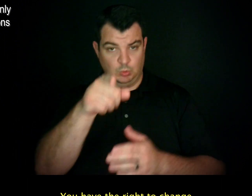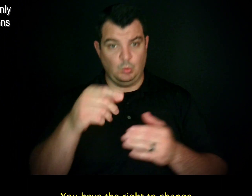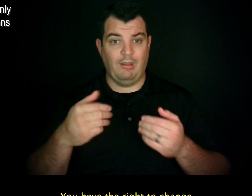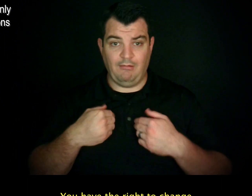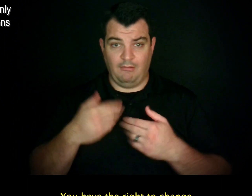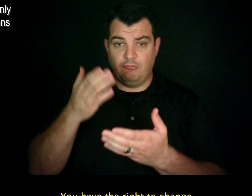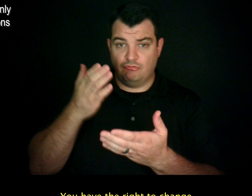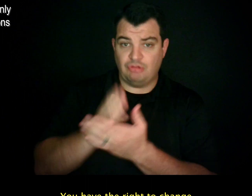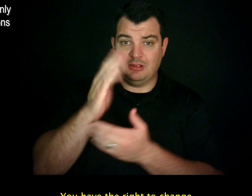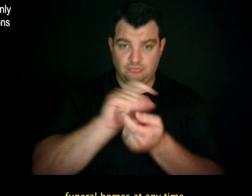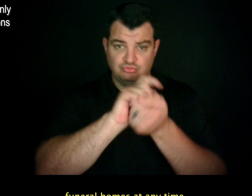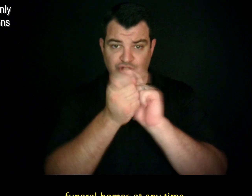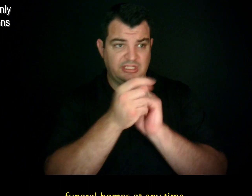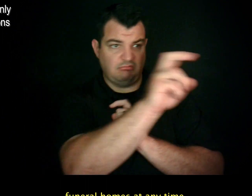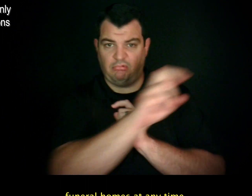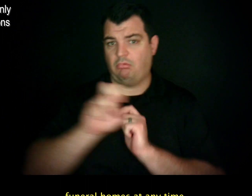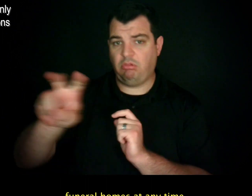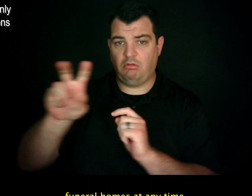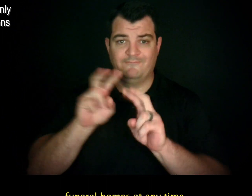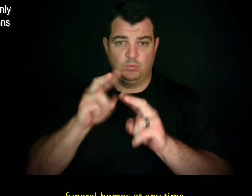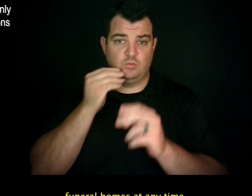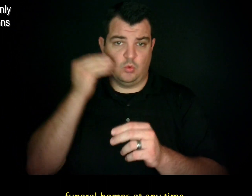You have the right to change funeral homes at any time.